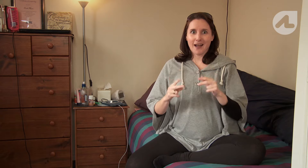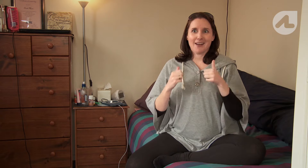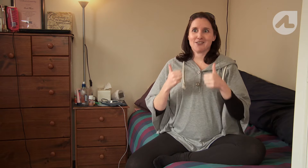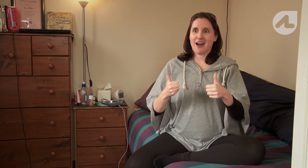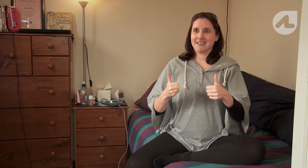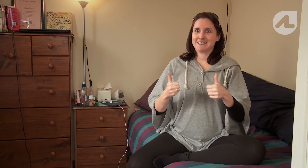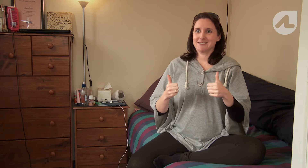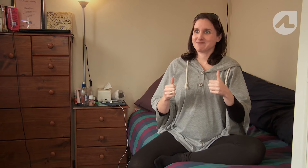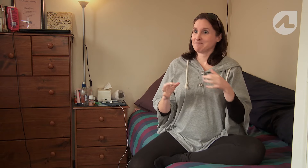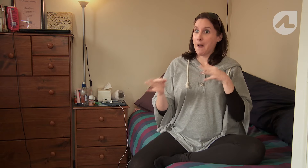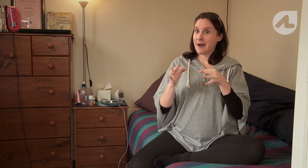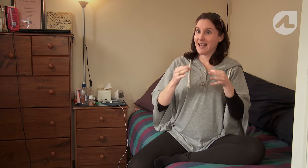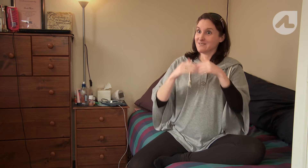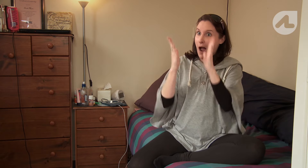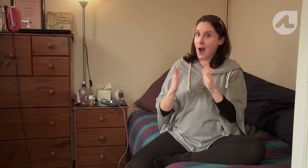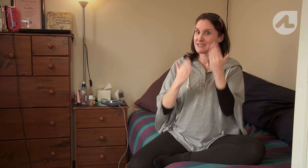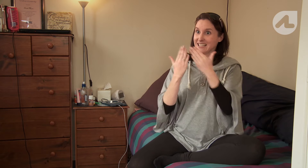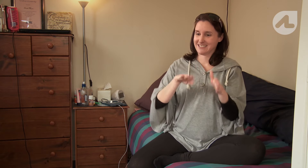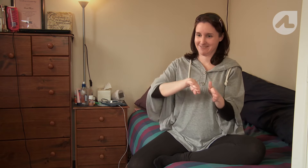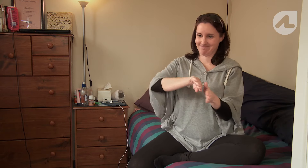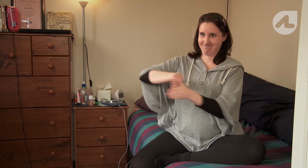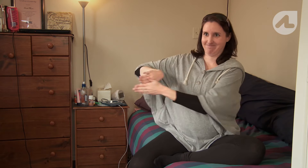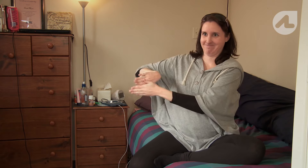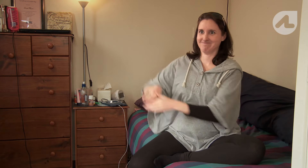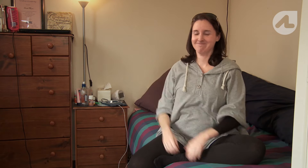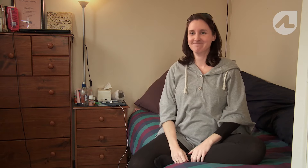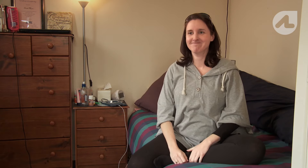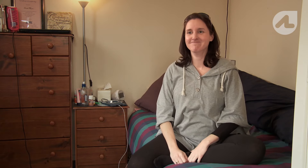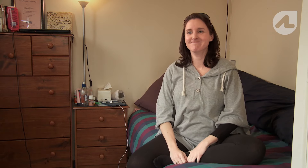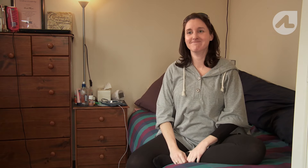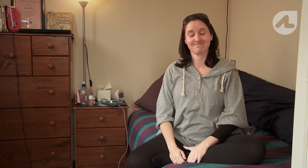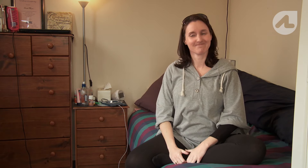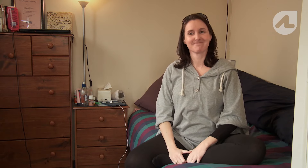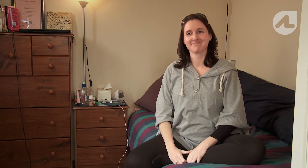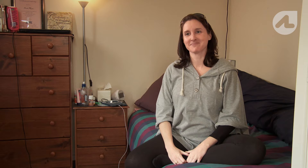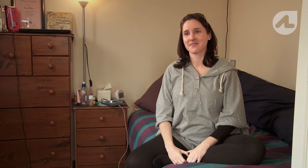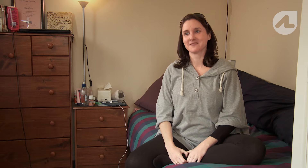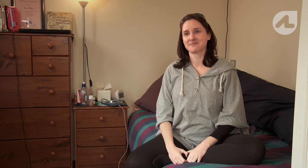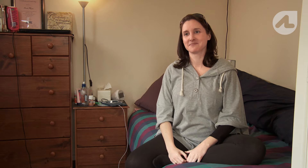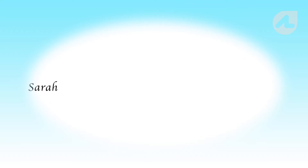And so, okay great, my plans for the house and the study - just sidelined.